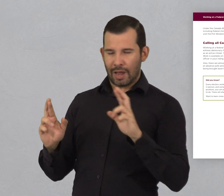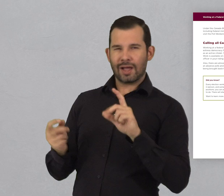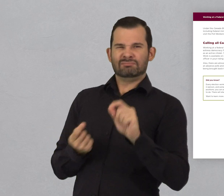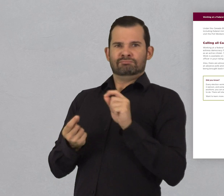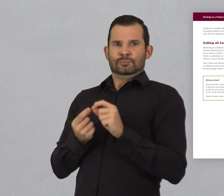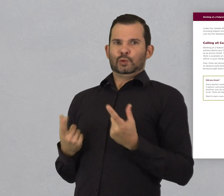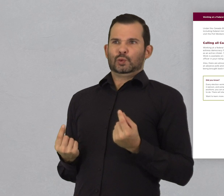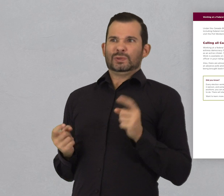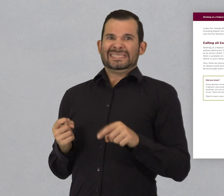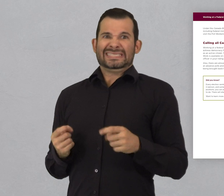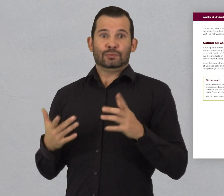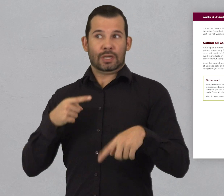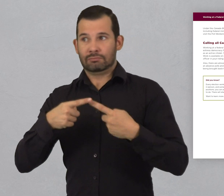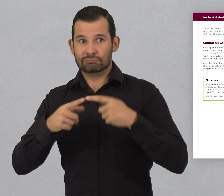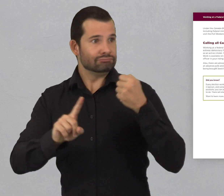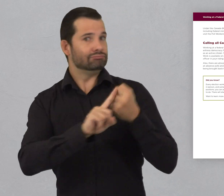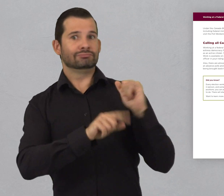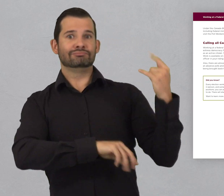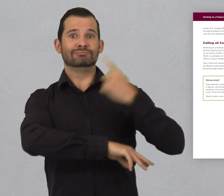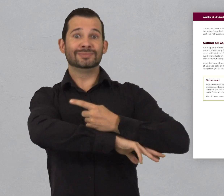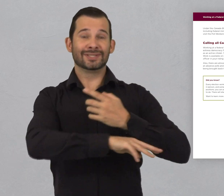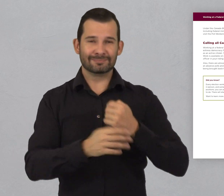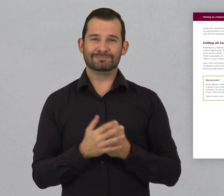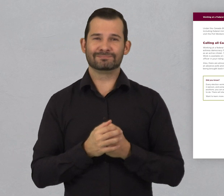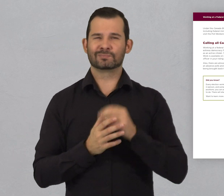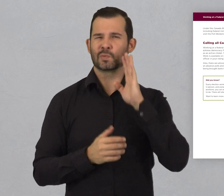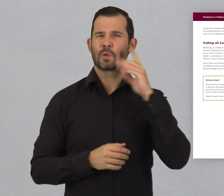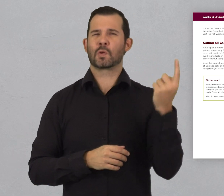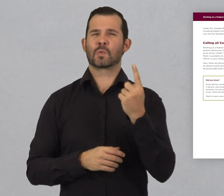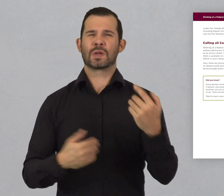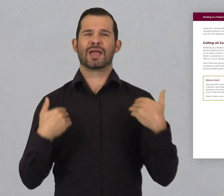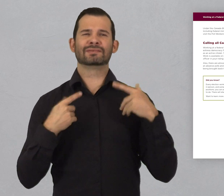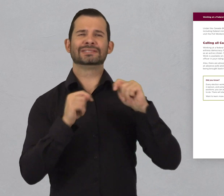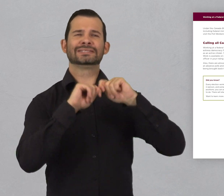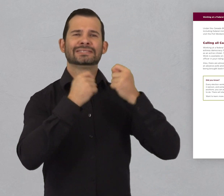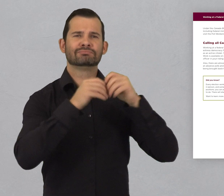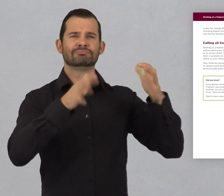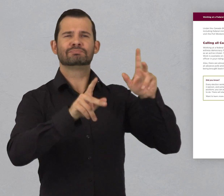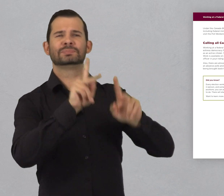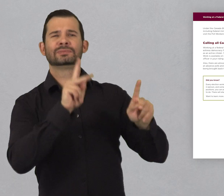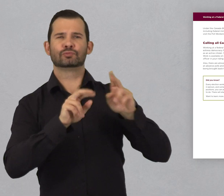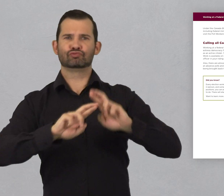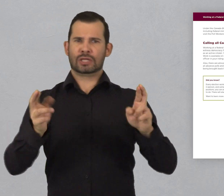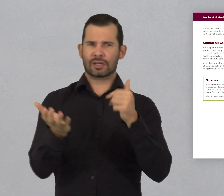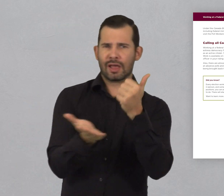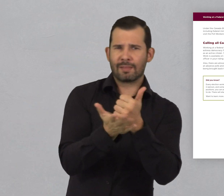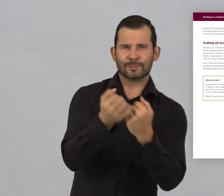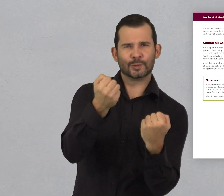you need to do. There will always be a team of people who are ready to help and support you.